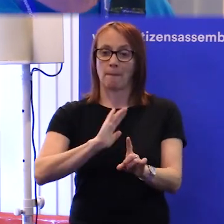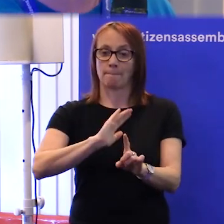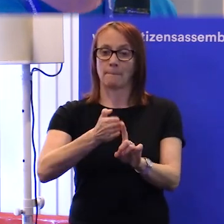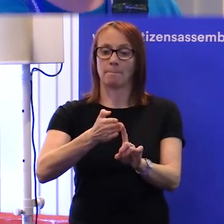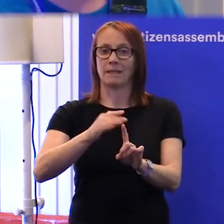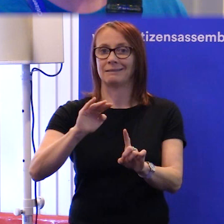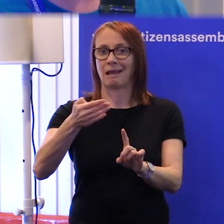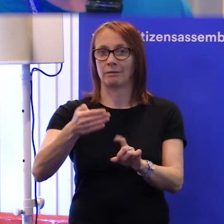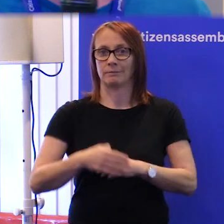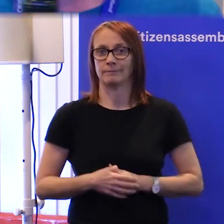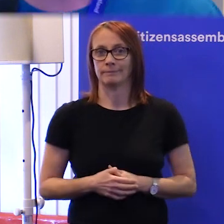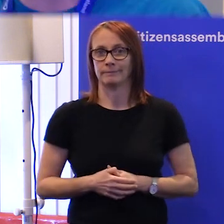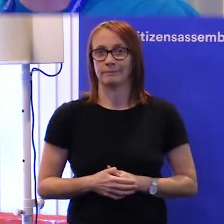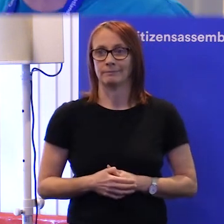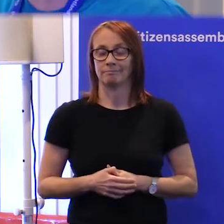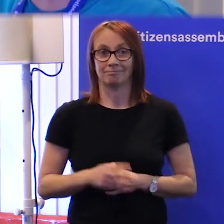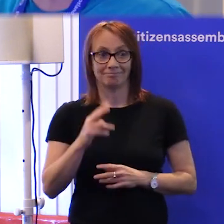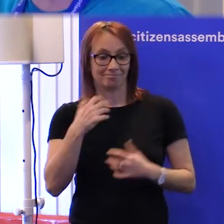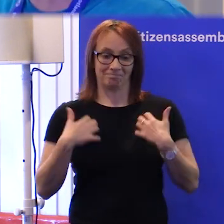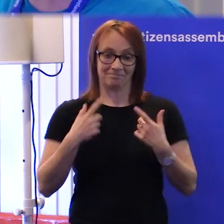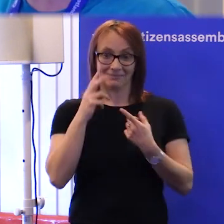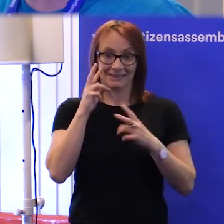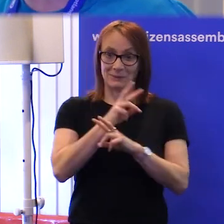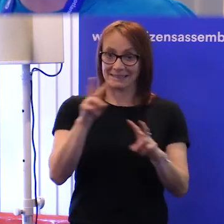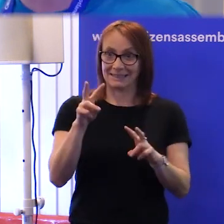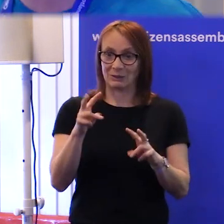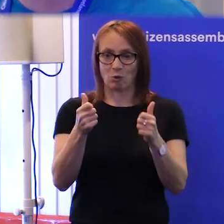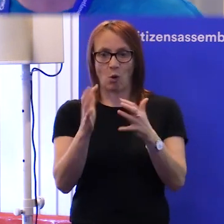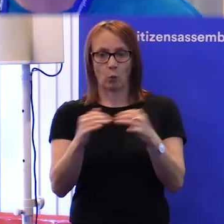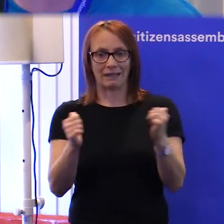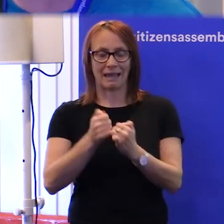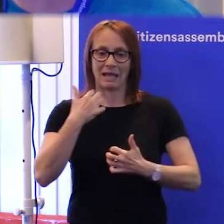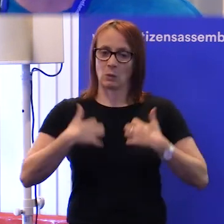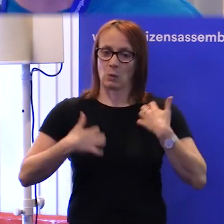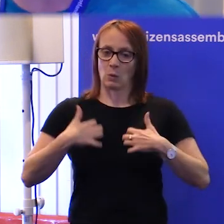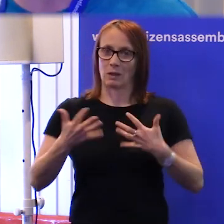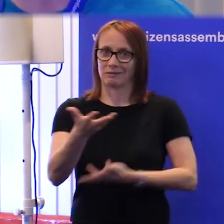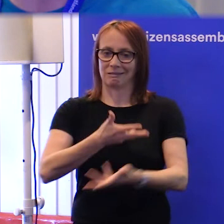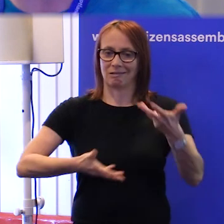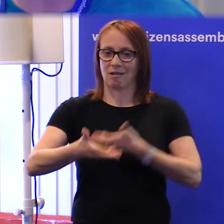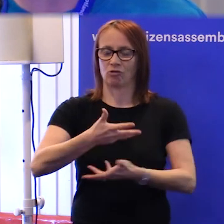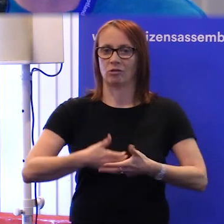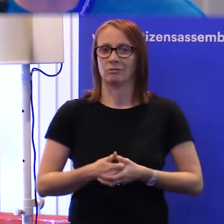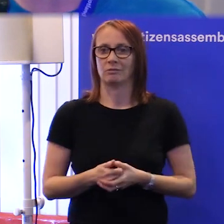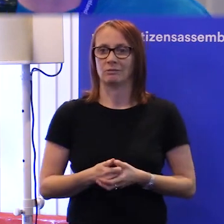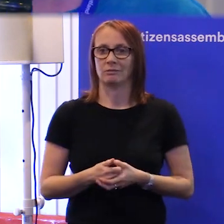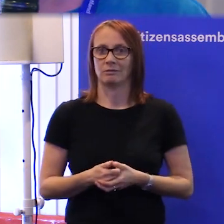room so I look forward to seeing you all there I think we're gonna have a fantastic weekend of discussion but please if you're staying do enjoy your